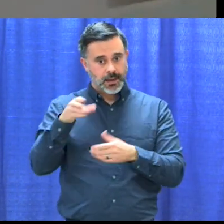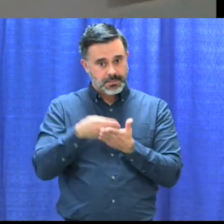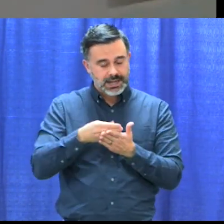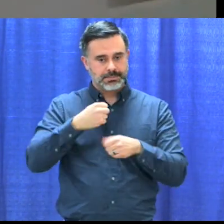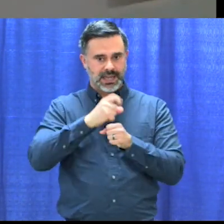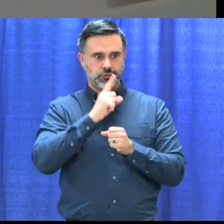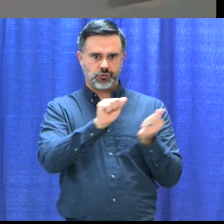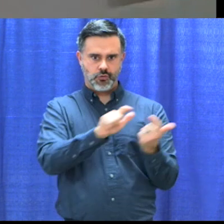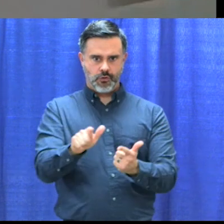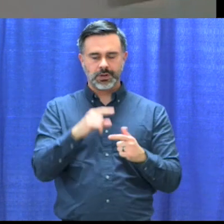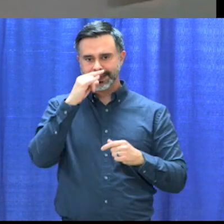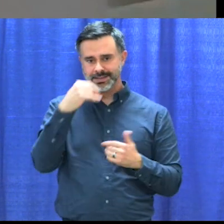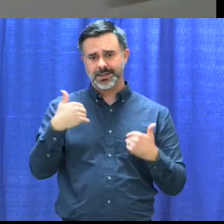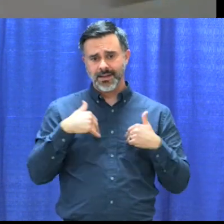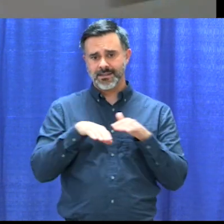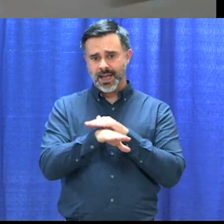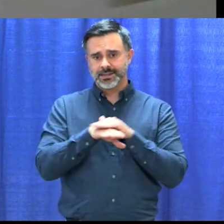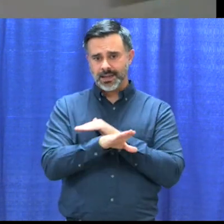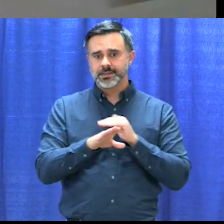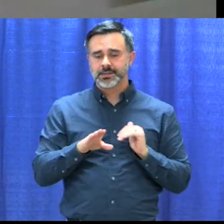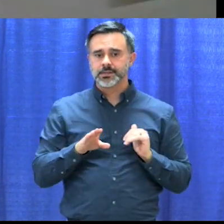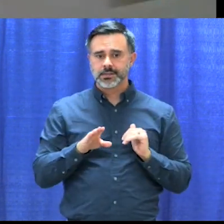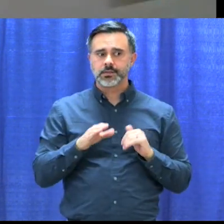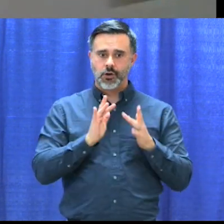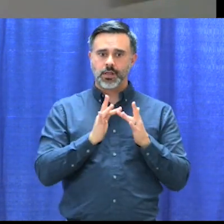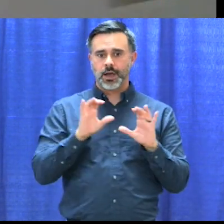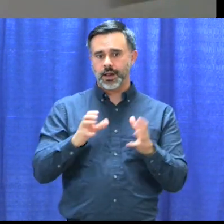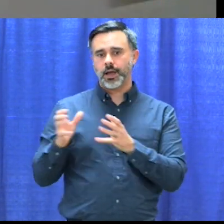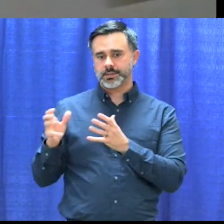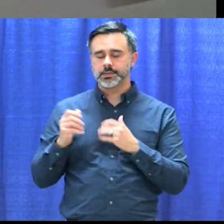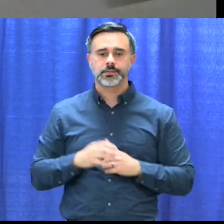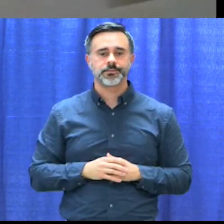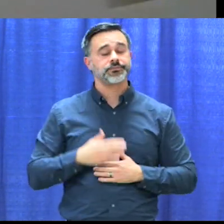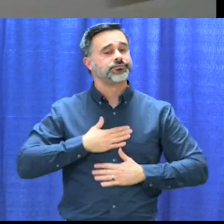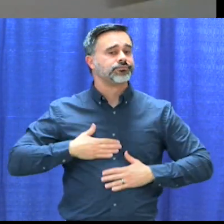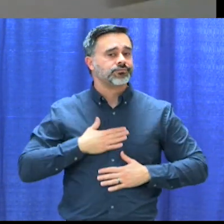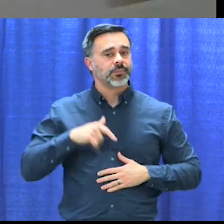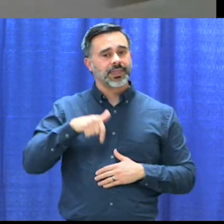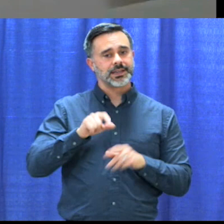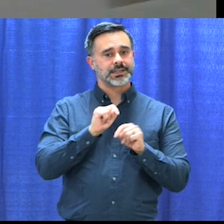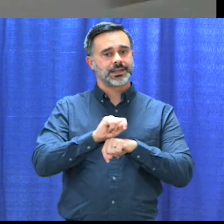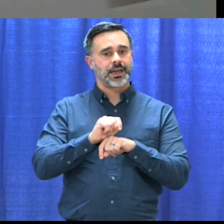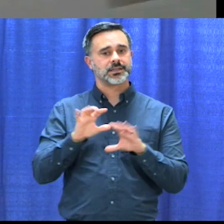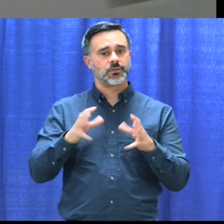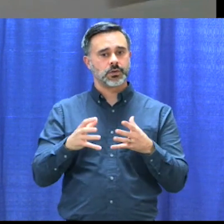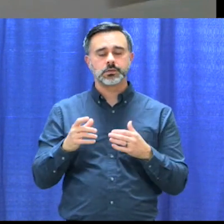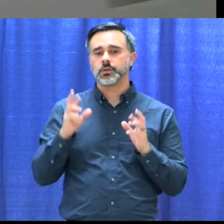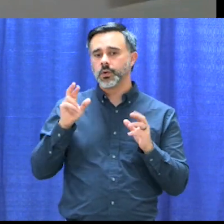kids are able to access online classes. I appreciate this task force that will give us a chance to pull together all of our collective